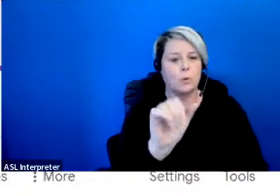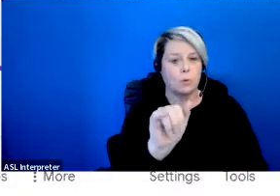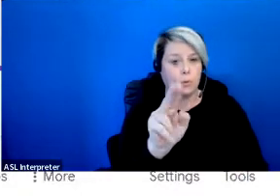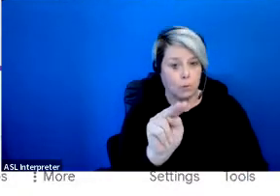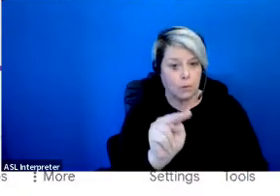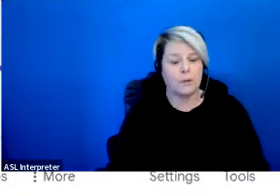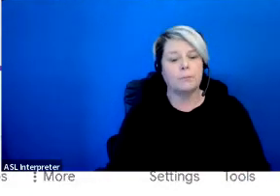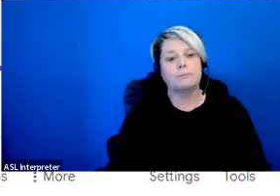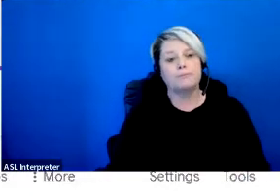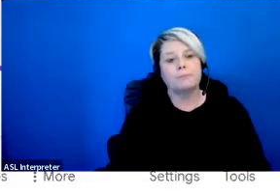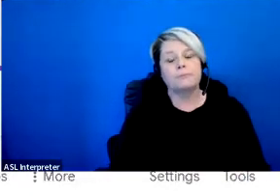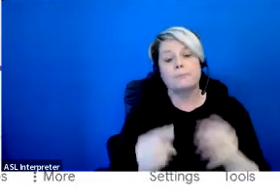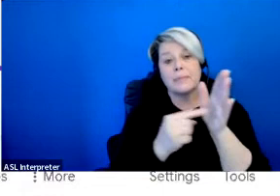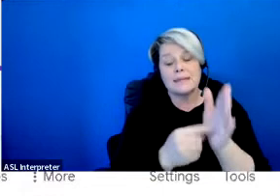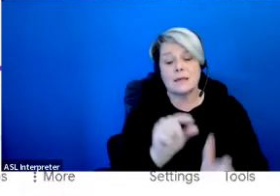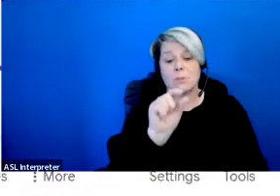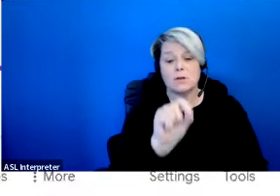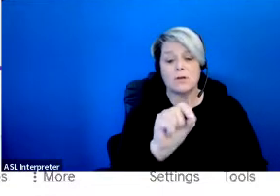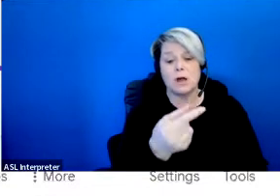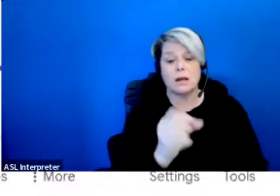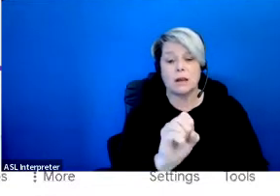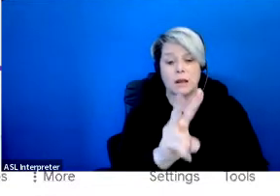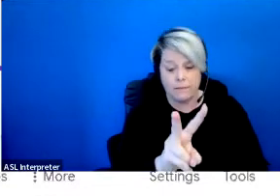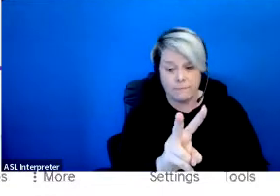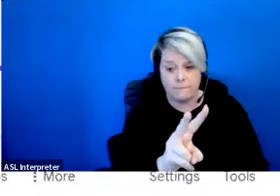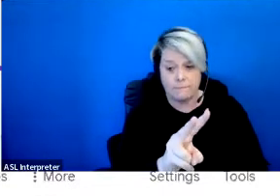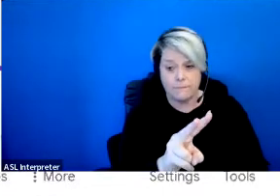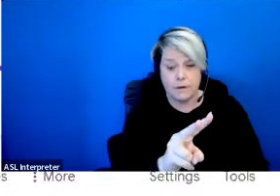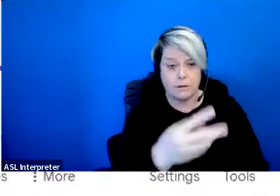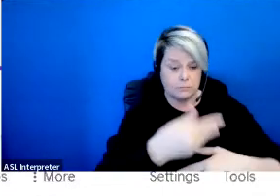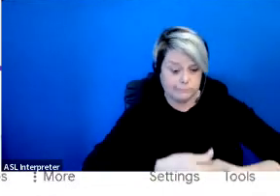which I search.